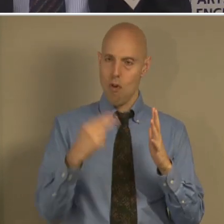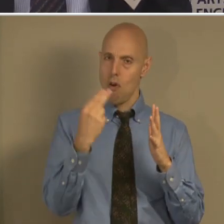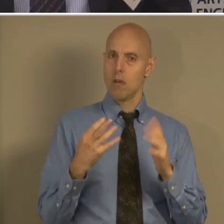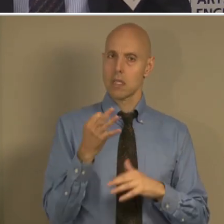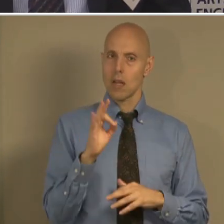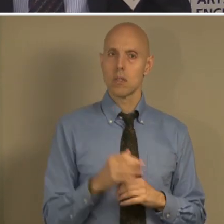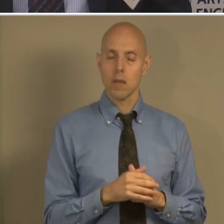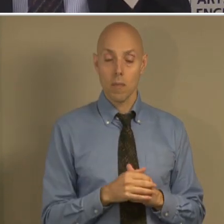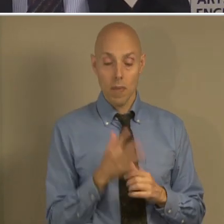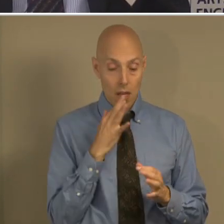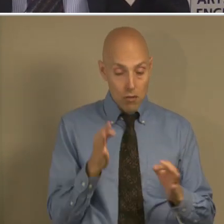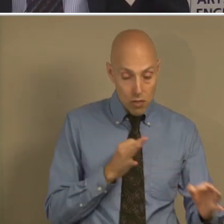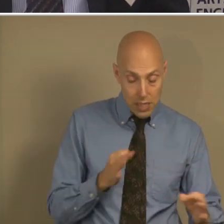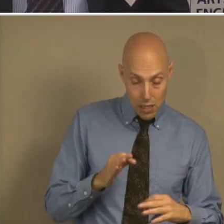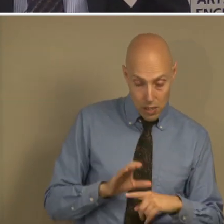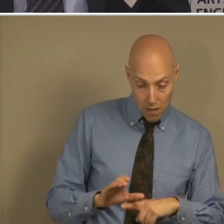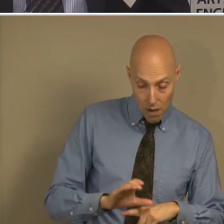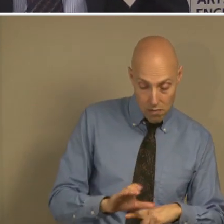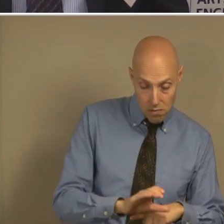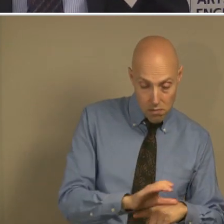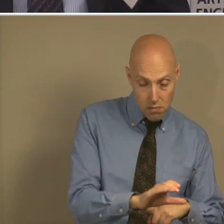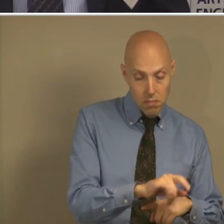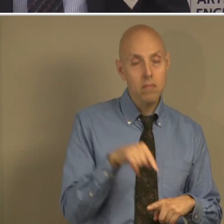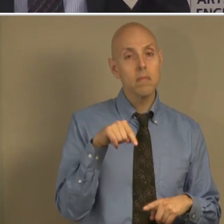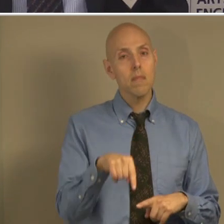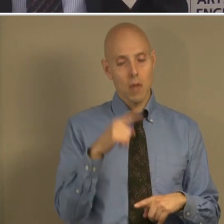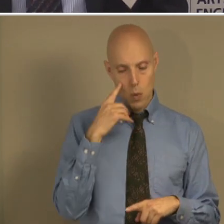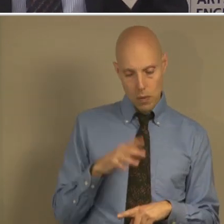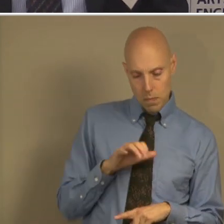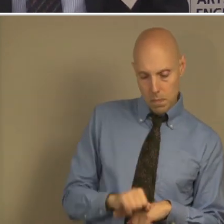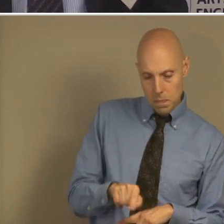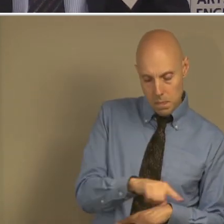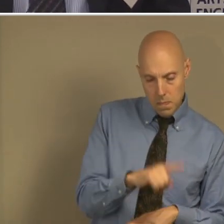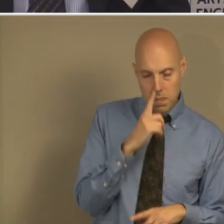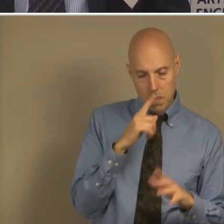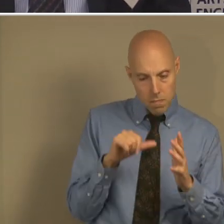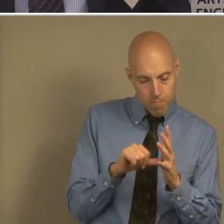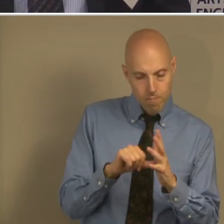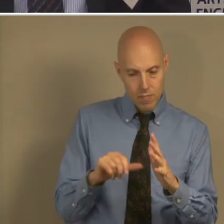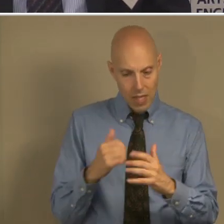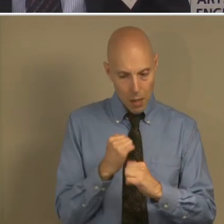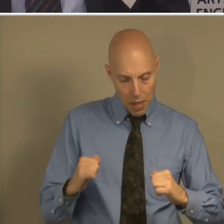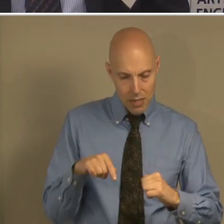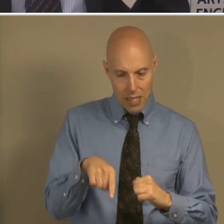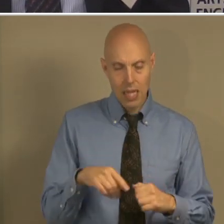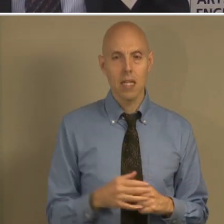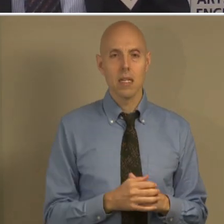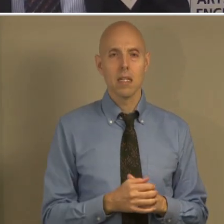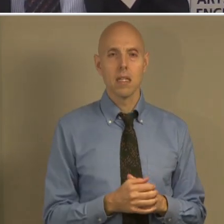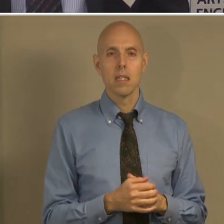Strategic funds will help us seize opportunities, tackle cold spots and build capacity. So for example we've mentioned the Creative People and Places Fund.